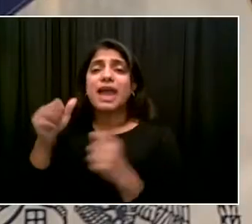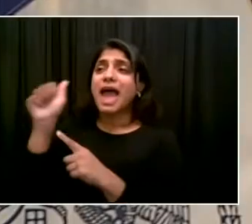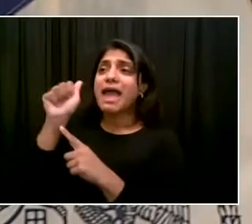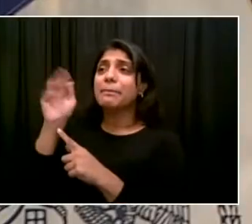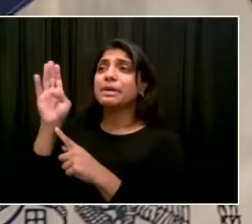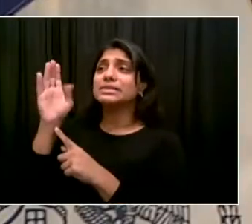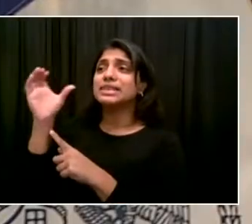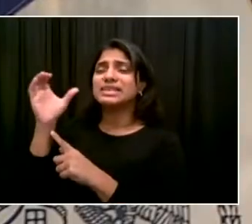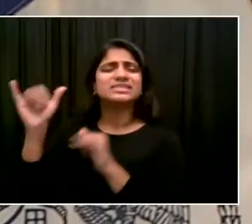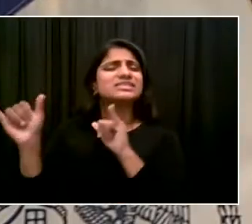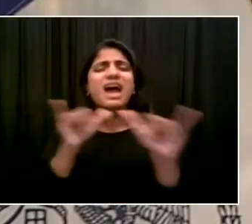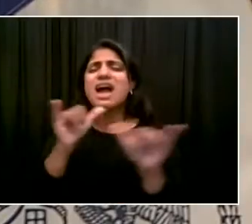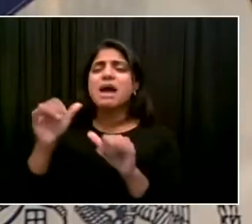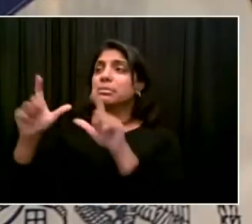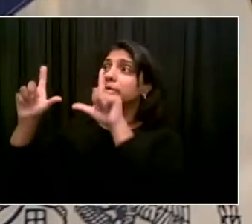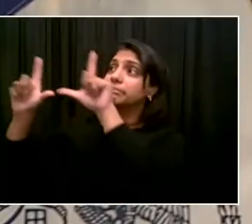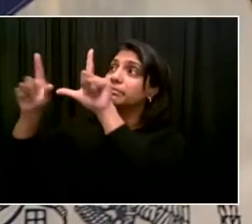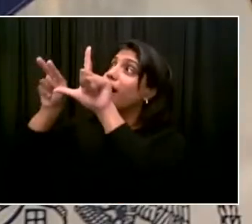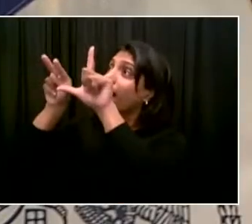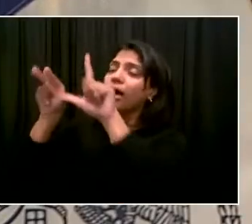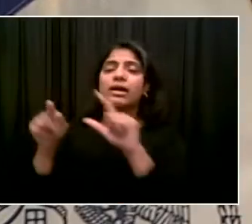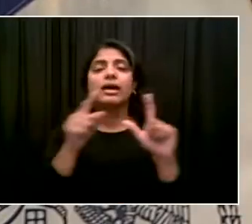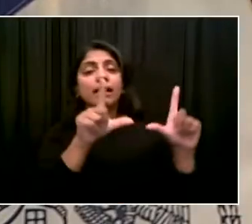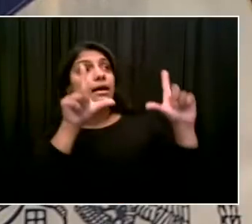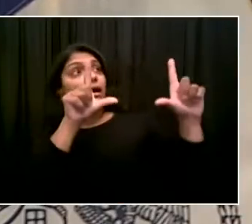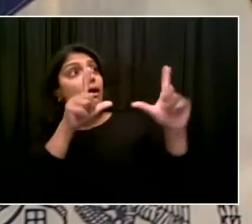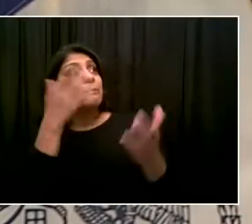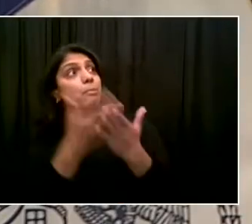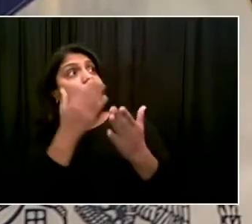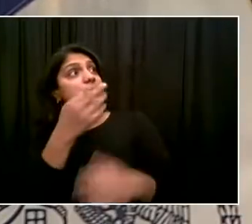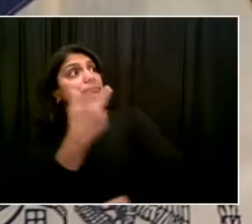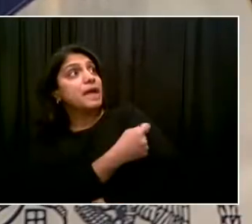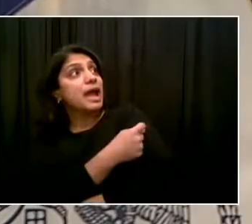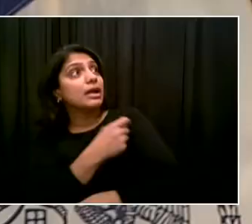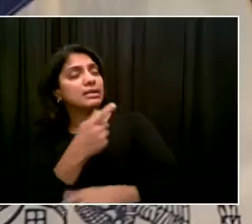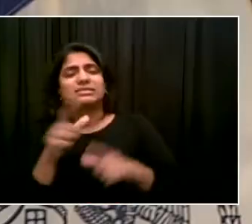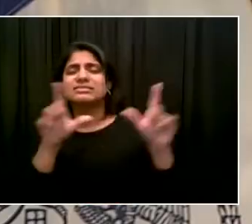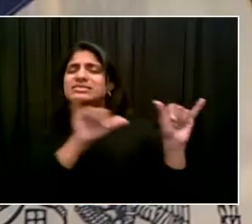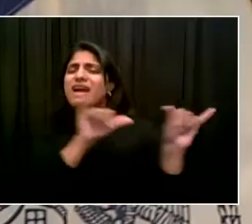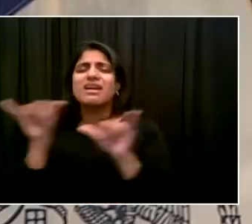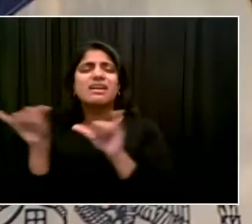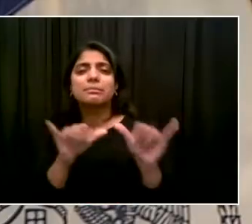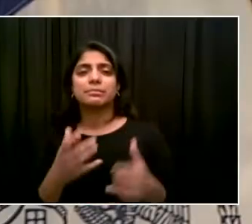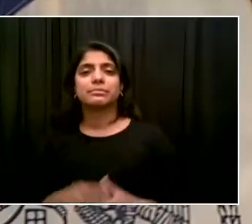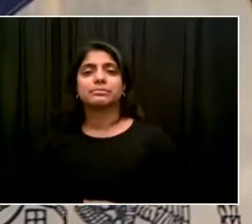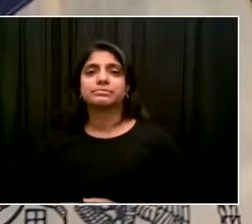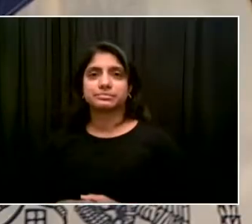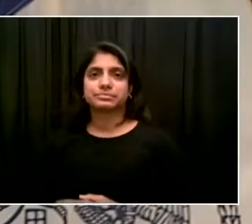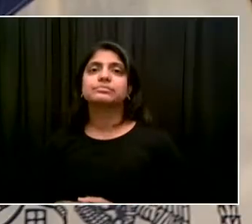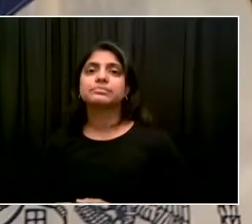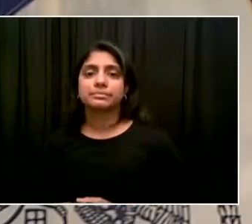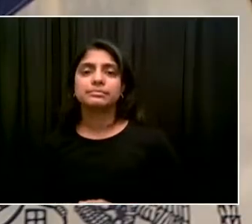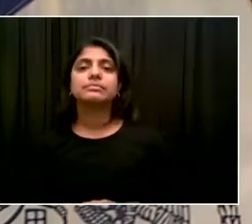THANK YOU. GO AHEAD PAUL Reporter: THANK YOU FOR THAT . I WILL